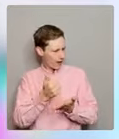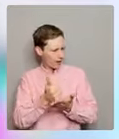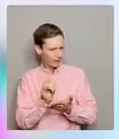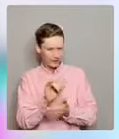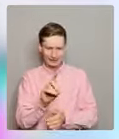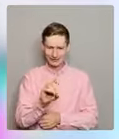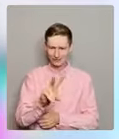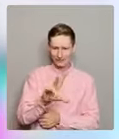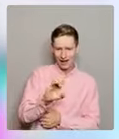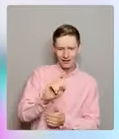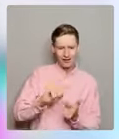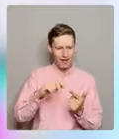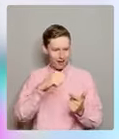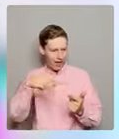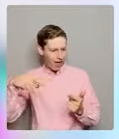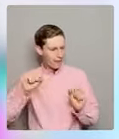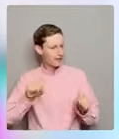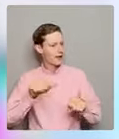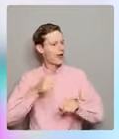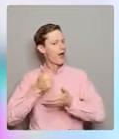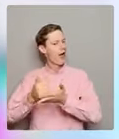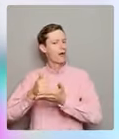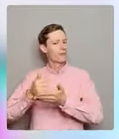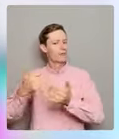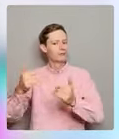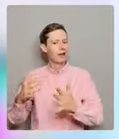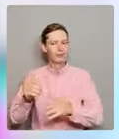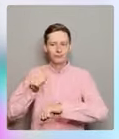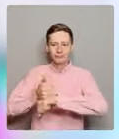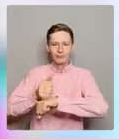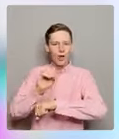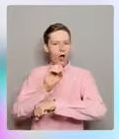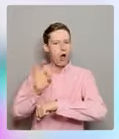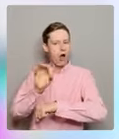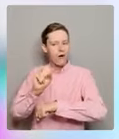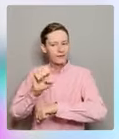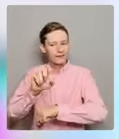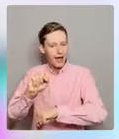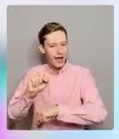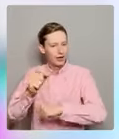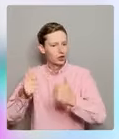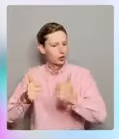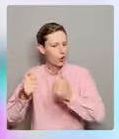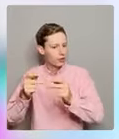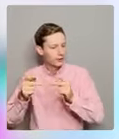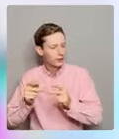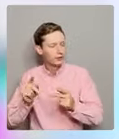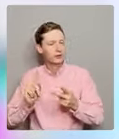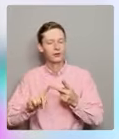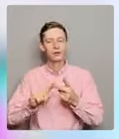like devices or applications that do things like allow the player to set a specific offset on their controller positions,